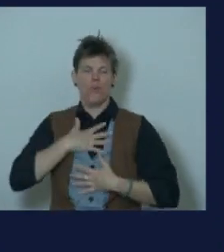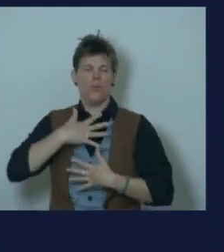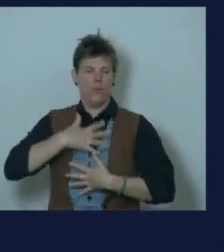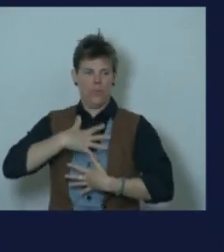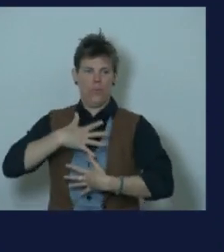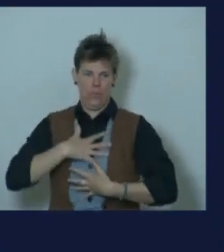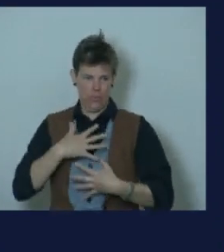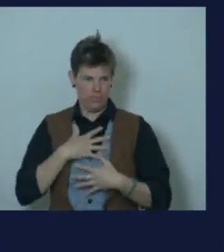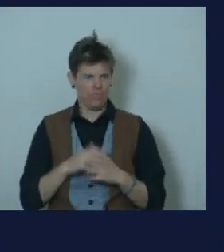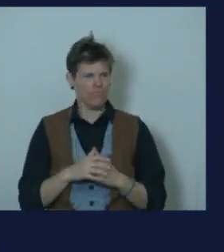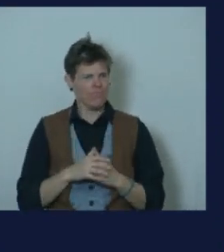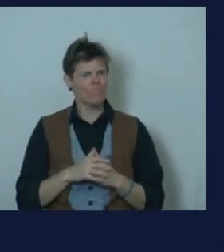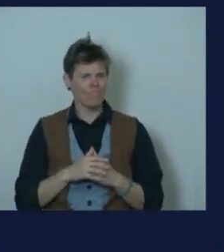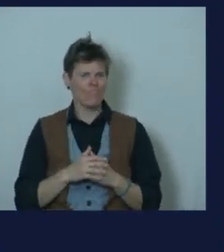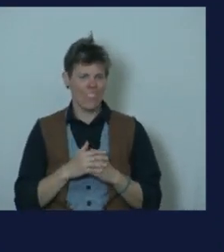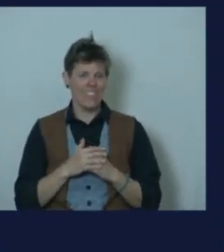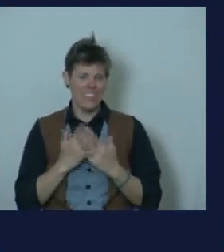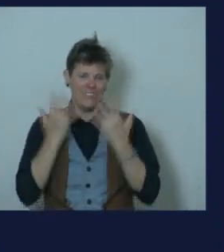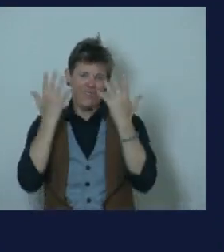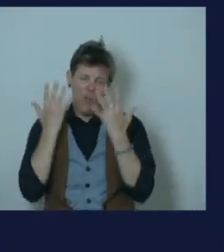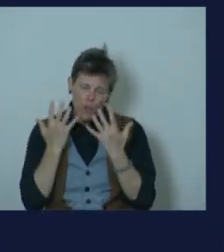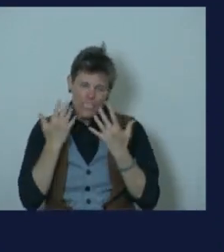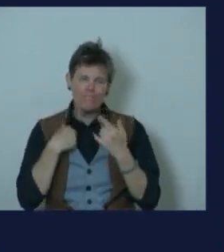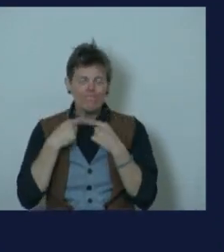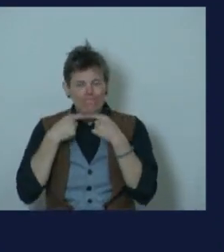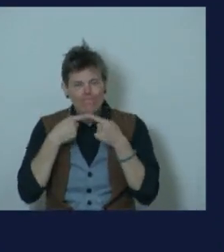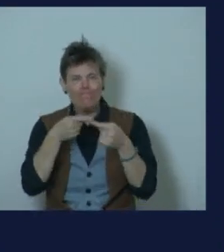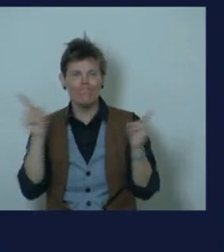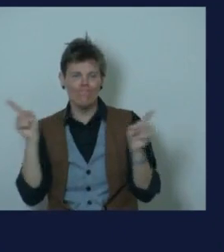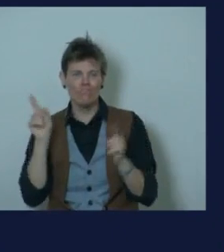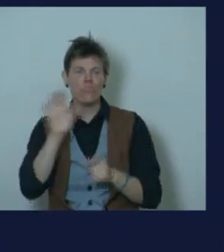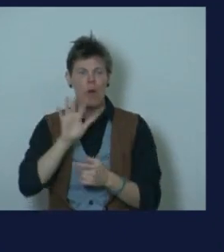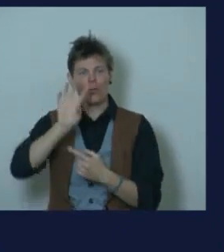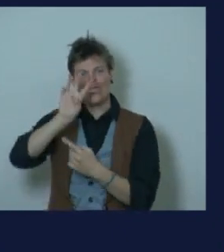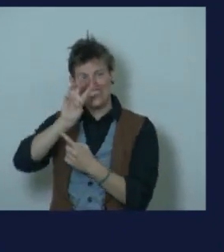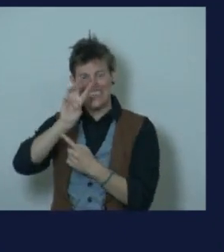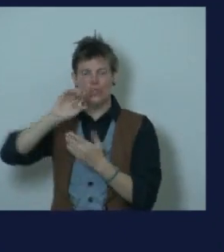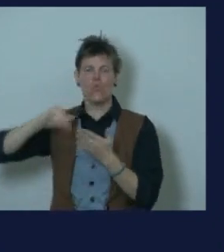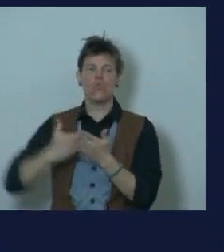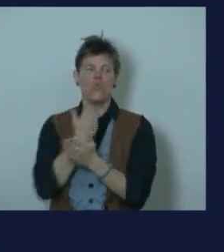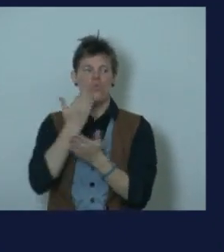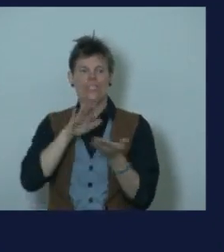OF THAT NUMBER, 33 ARE ON VENTILATORS.